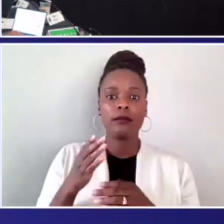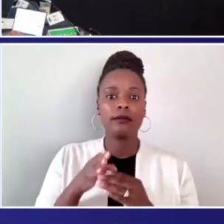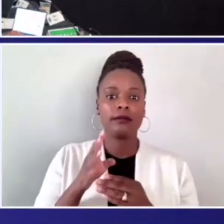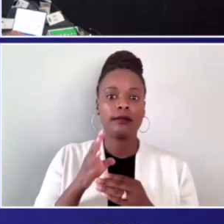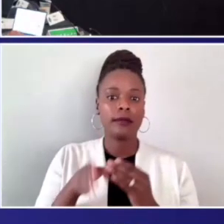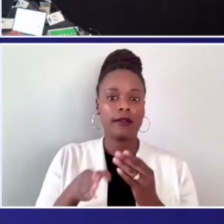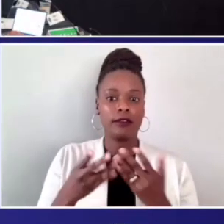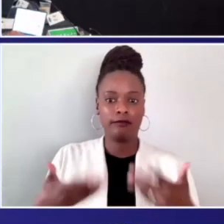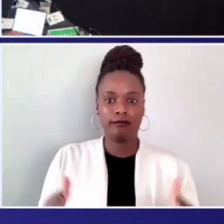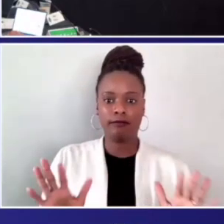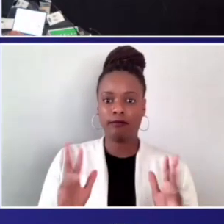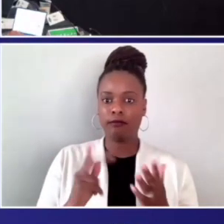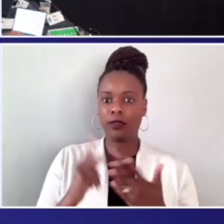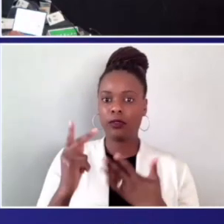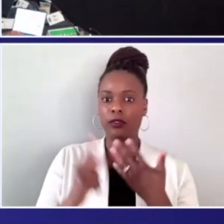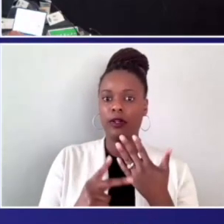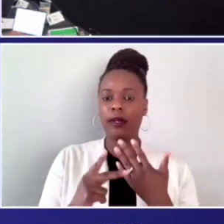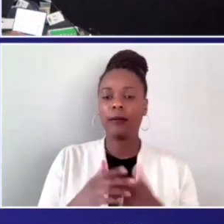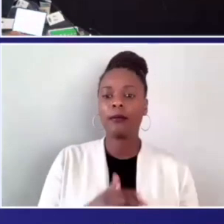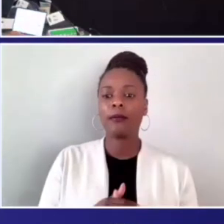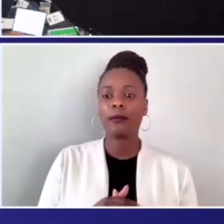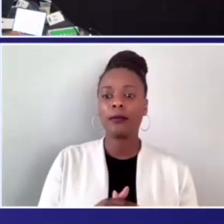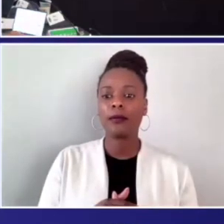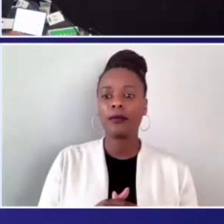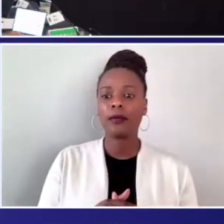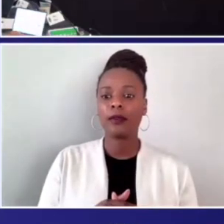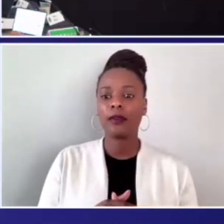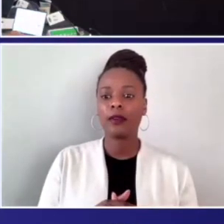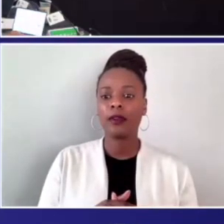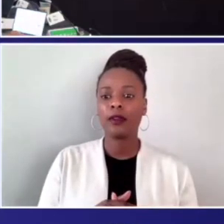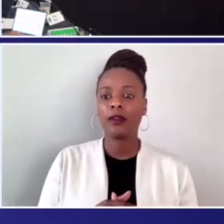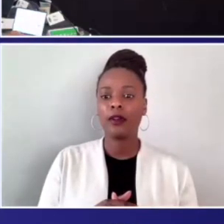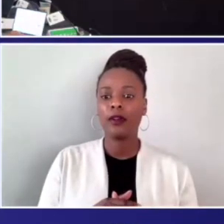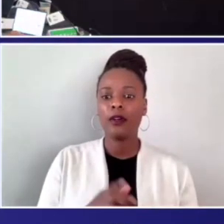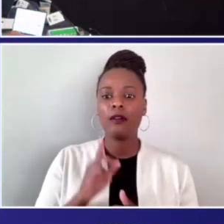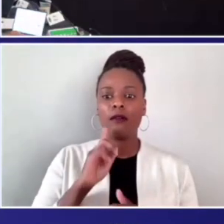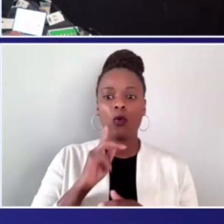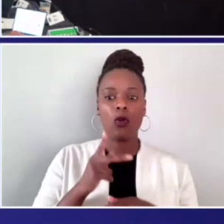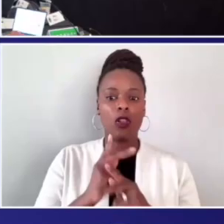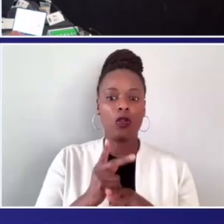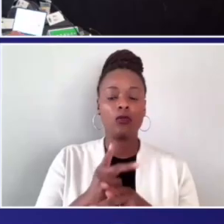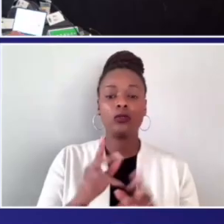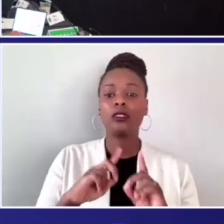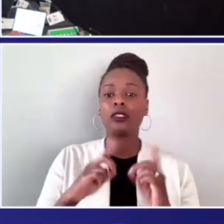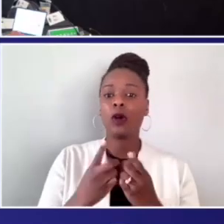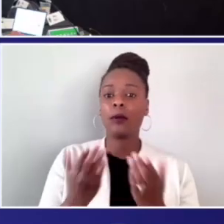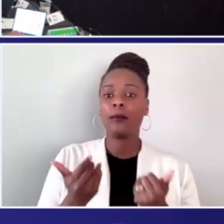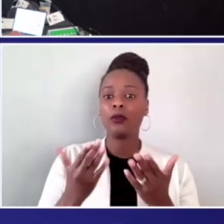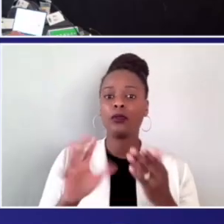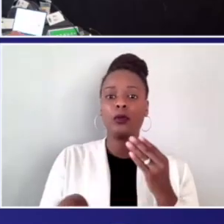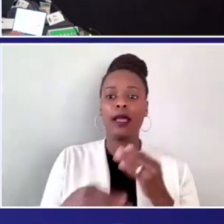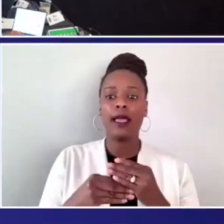they award those for loans. The Department proposes to add this new paragraph (l), for a borrower enrolled in a